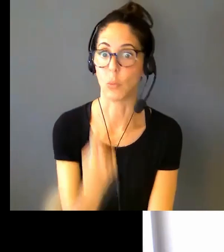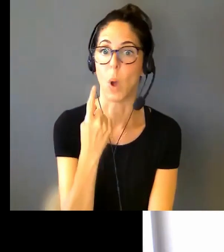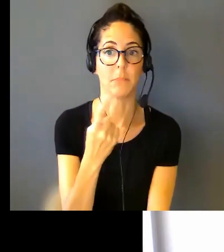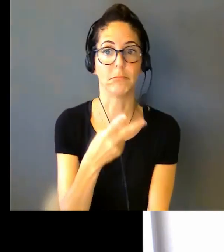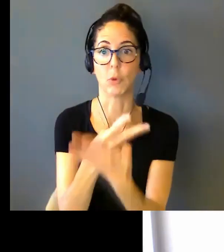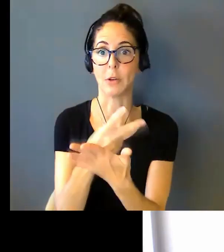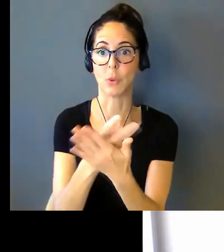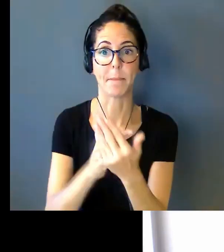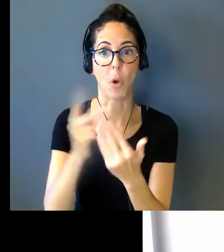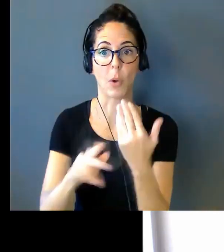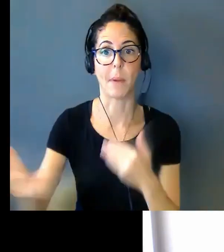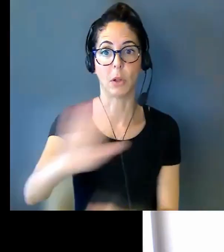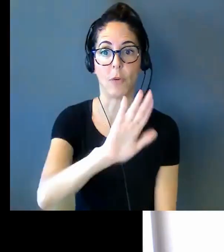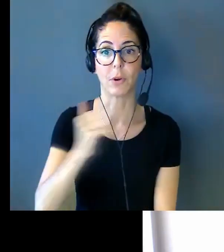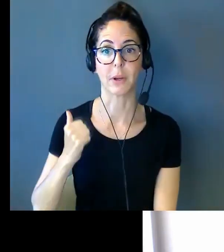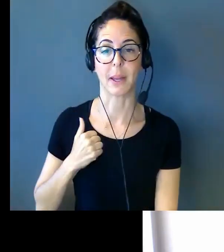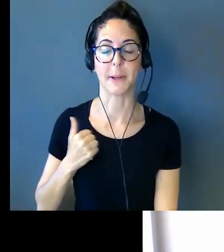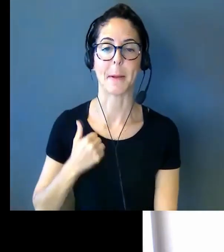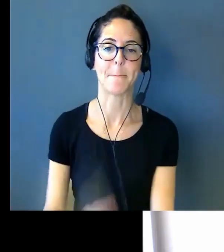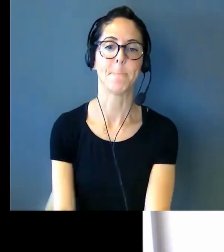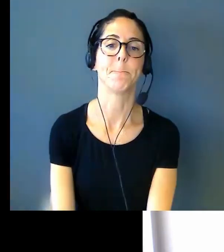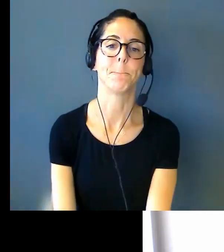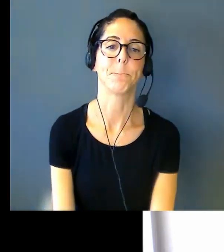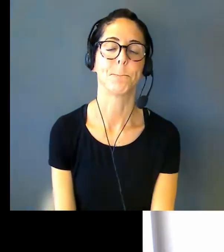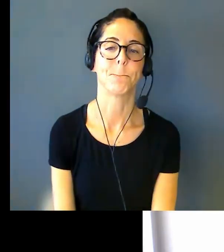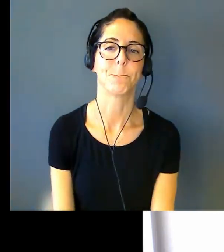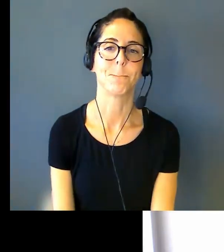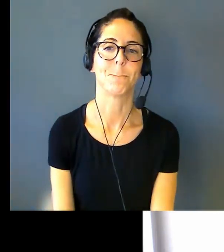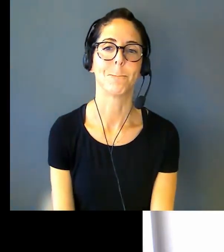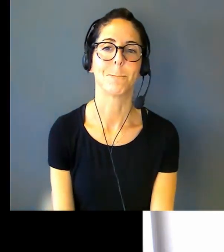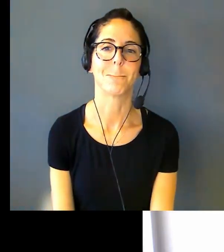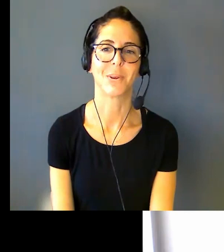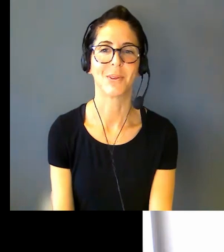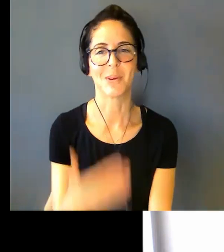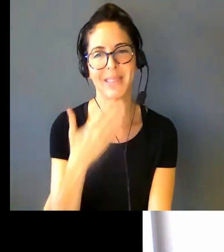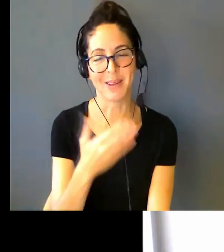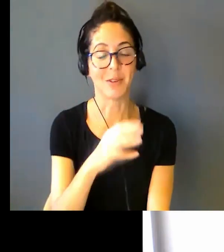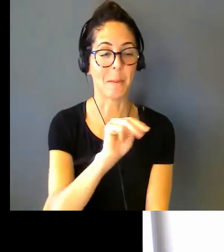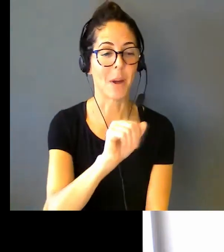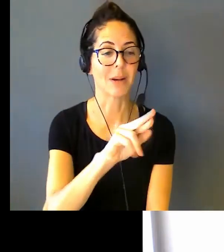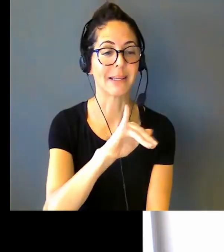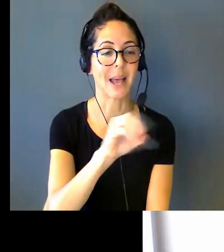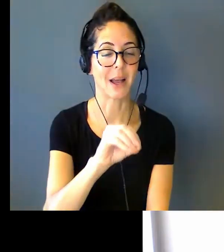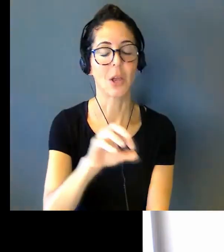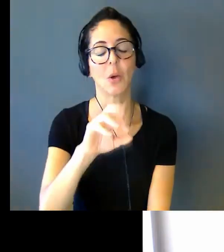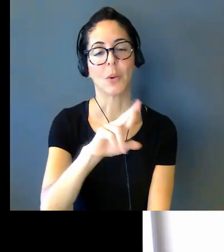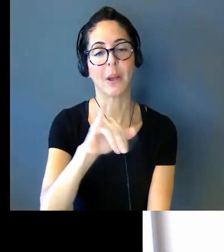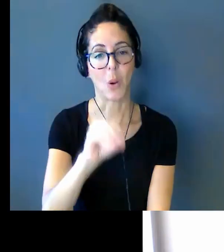in Canada as we speak, thanks to Marcia Rioux. >> DR. JEN RINALDI: Right. And Evelyn's point is a